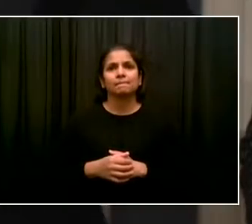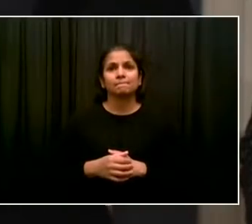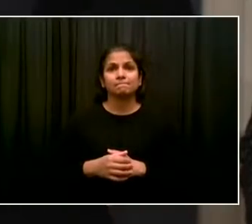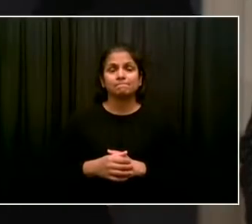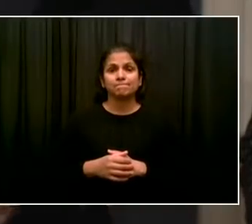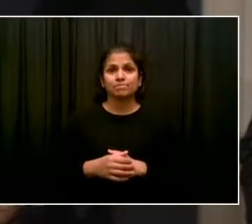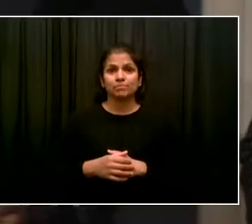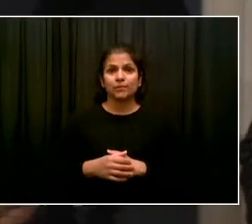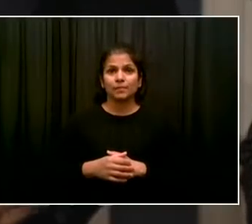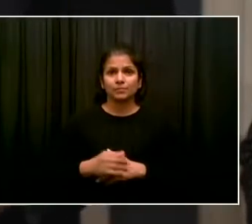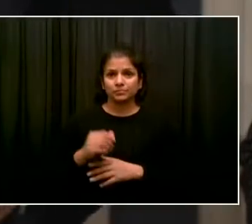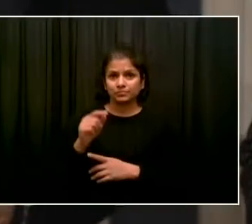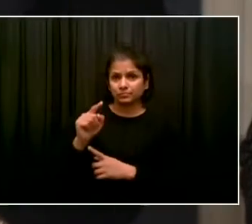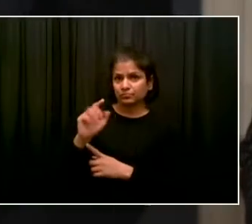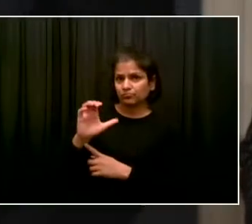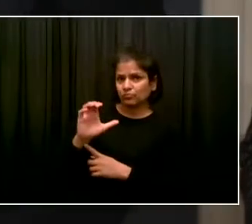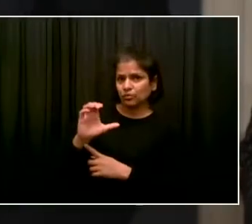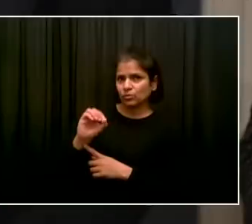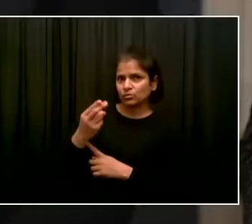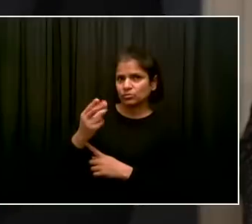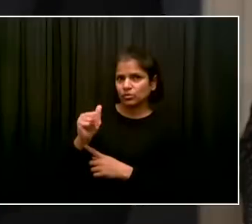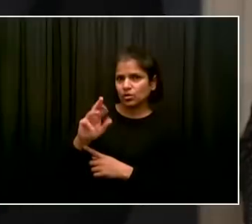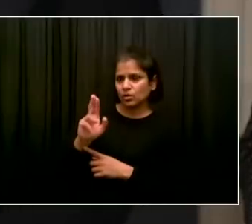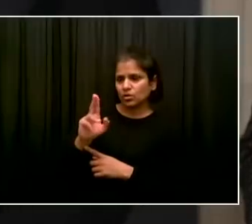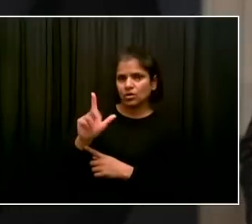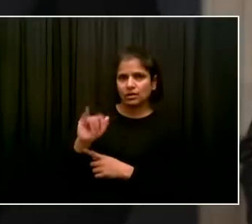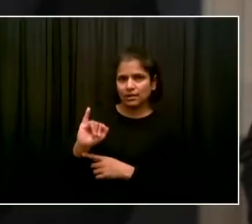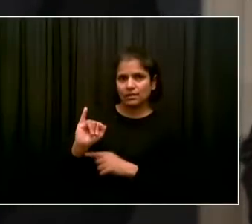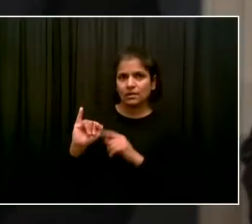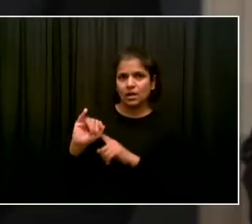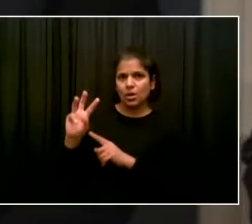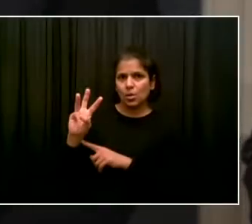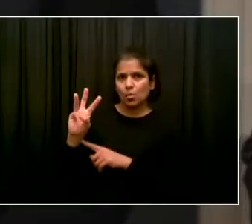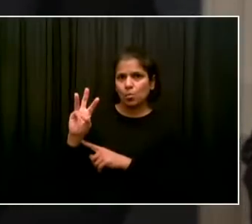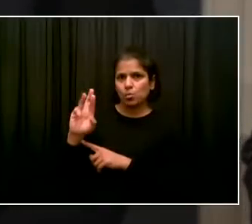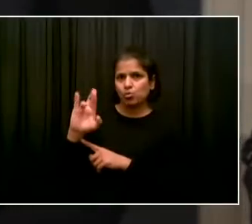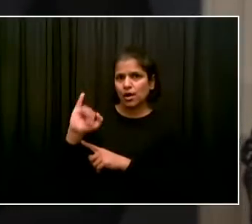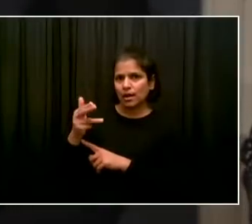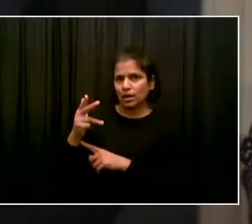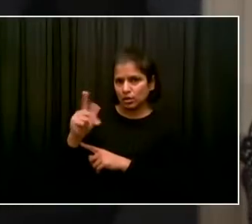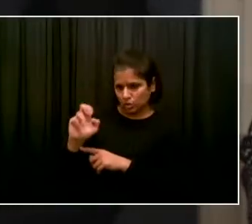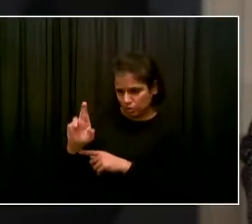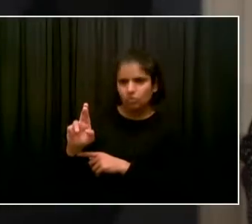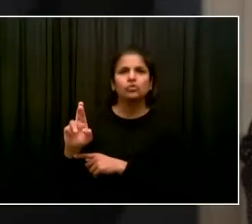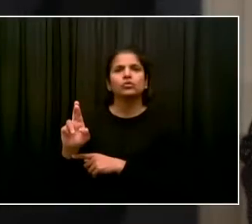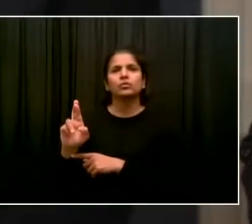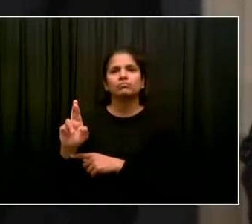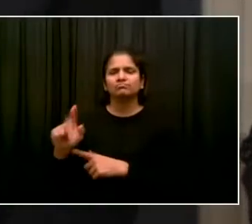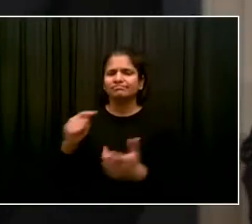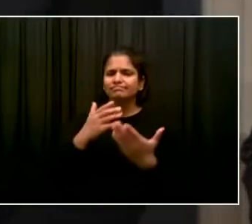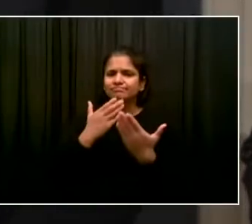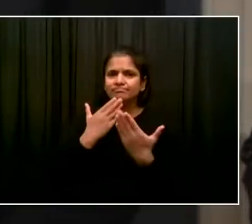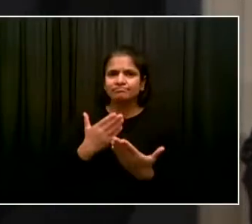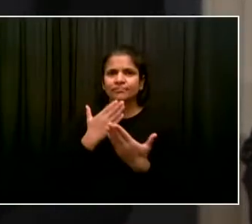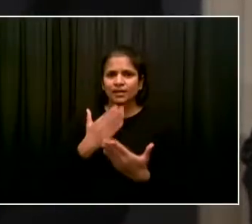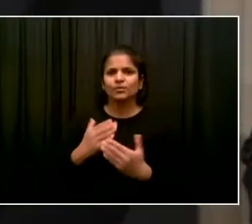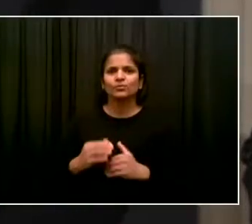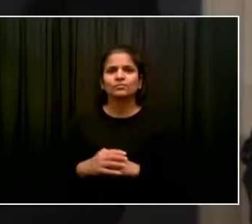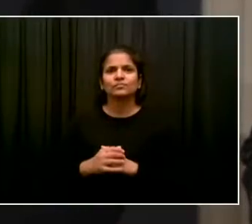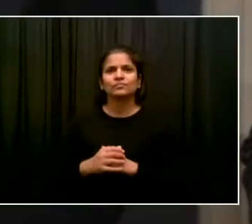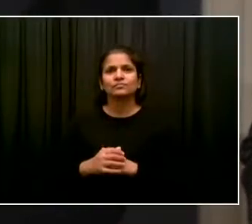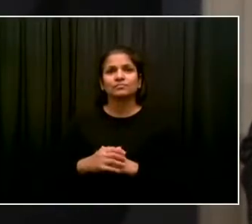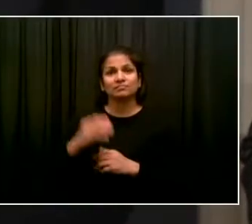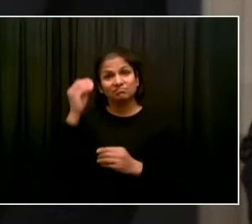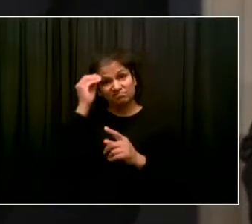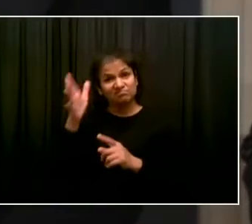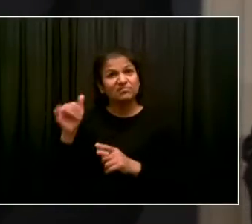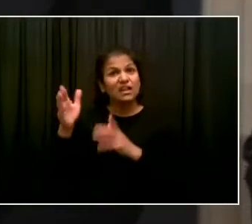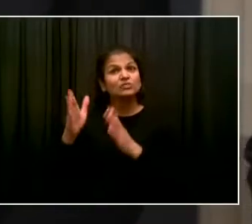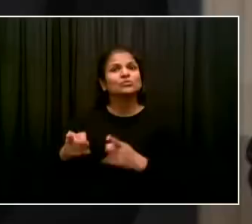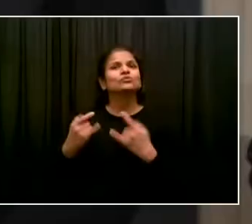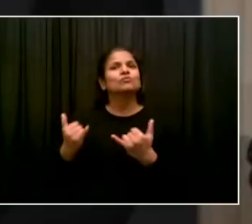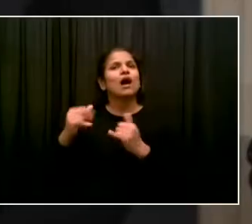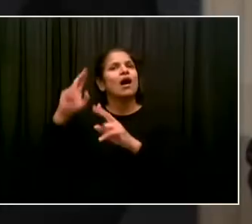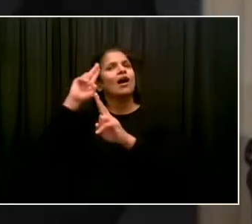DO EVERY DAY.